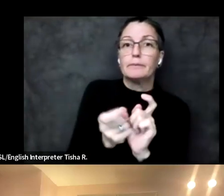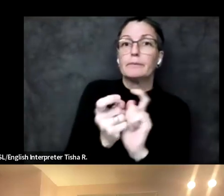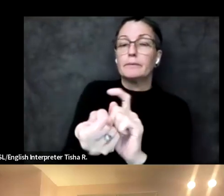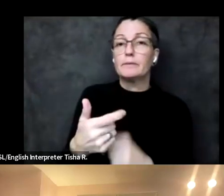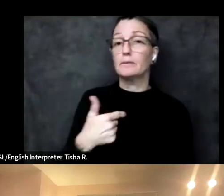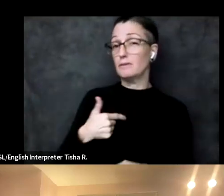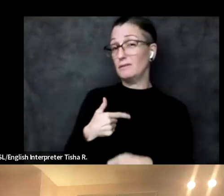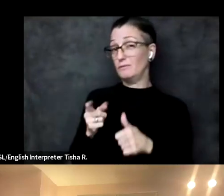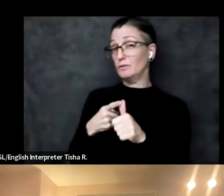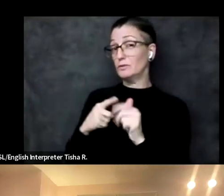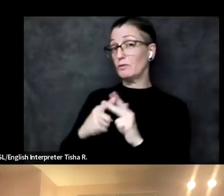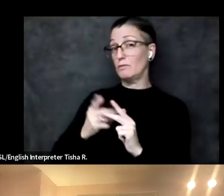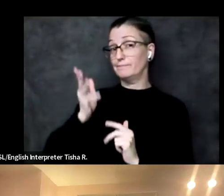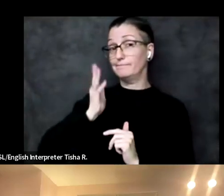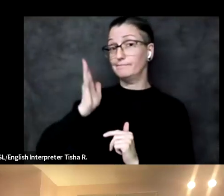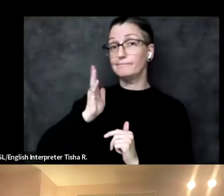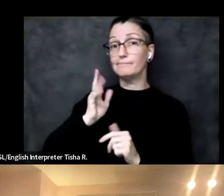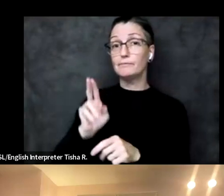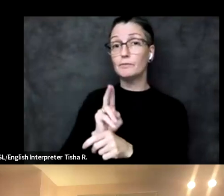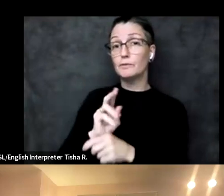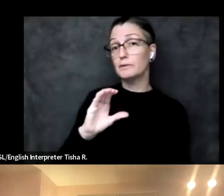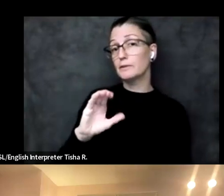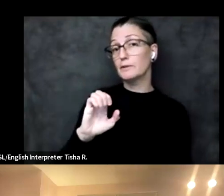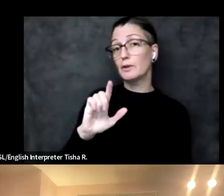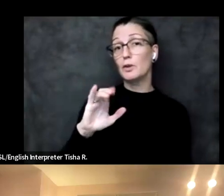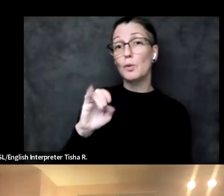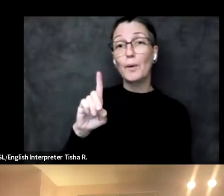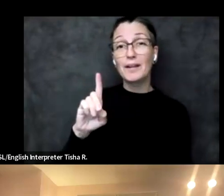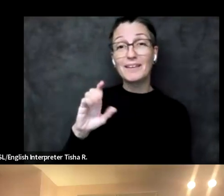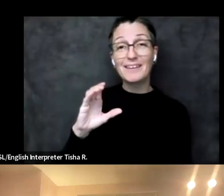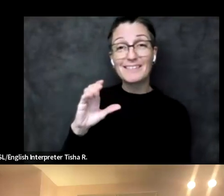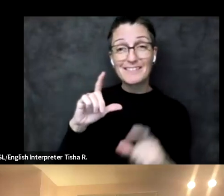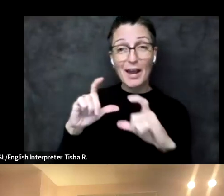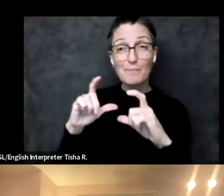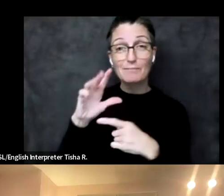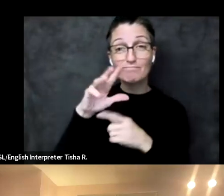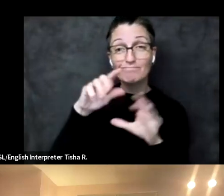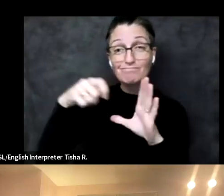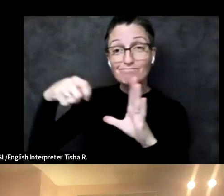celluloid cameras and, like, you then all of a sudden everything came